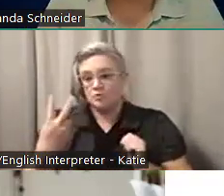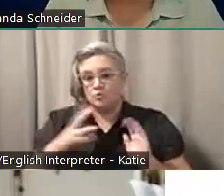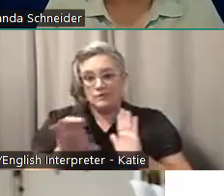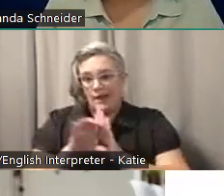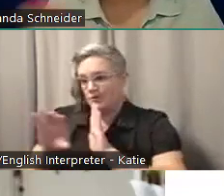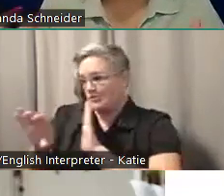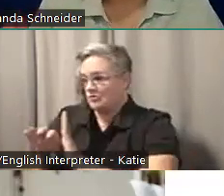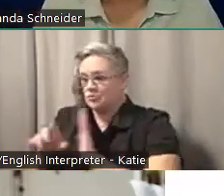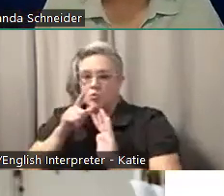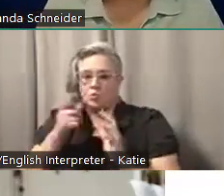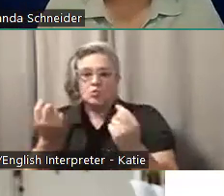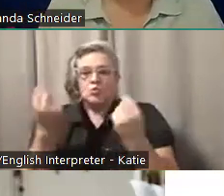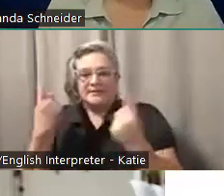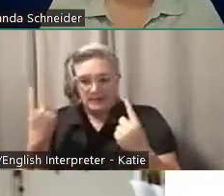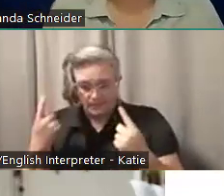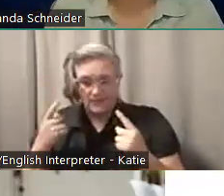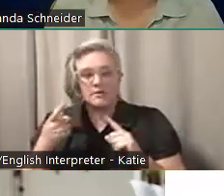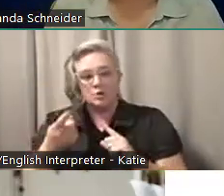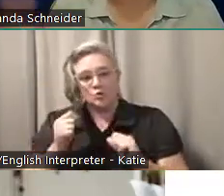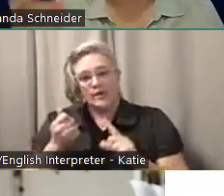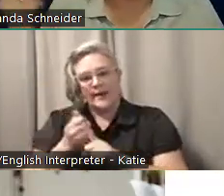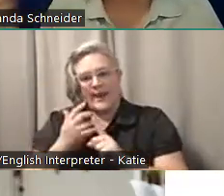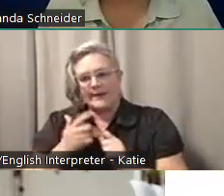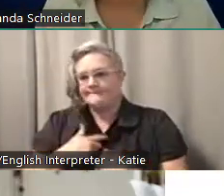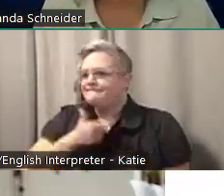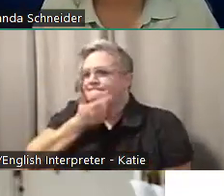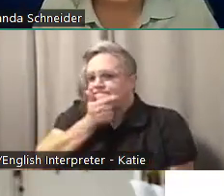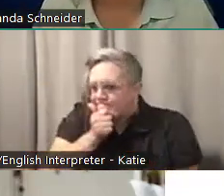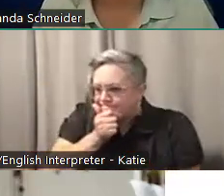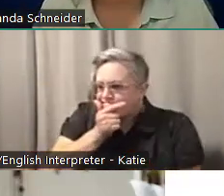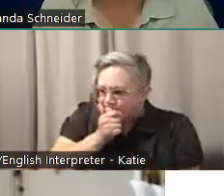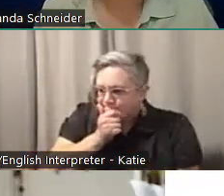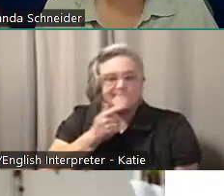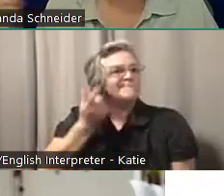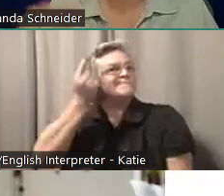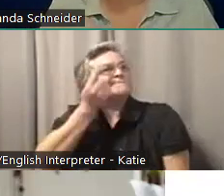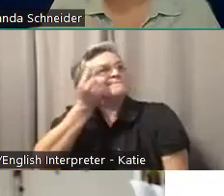doing something, you can add to it, hmm, I wonder what's gonna happen next.